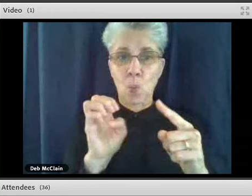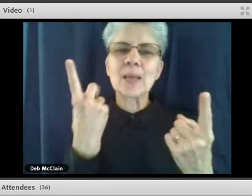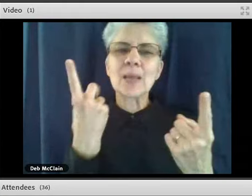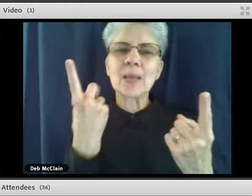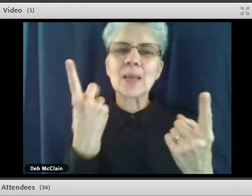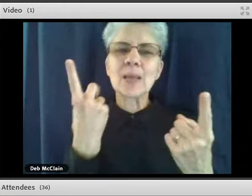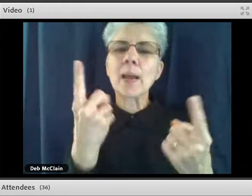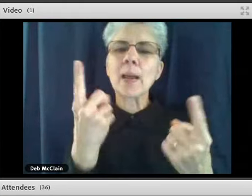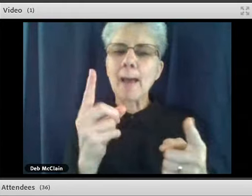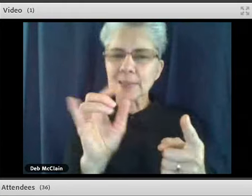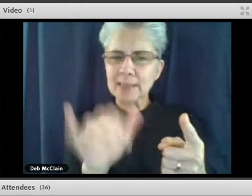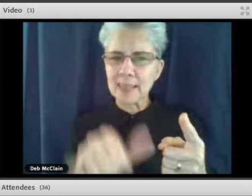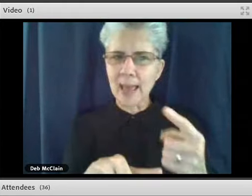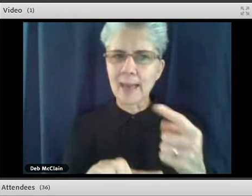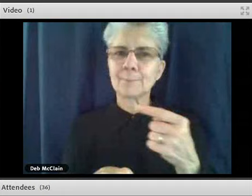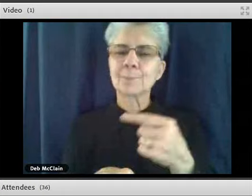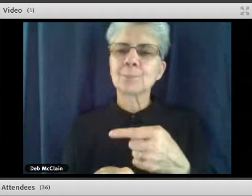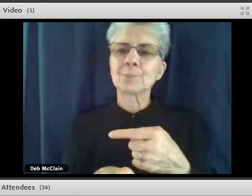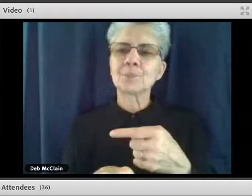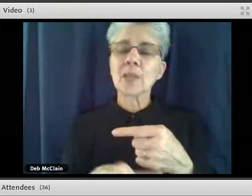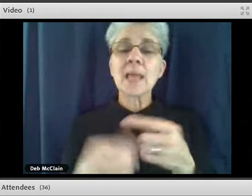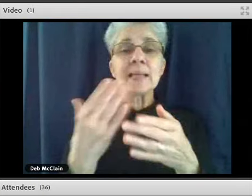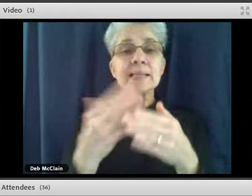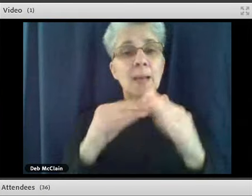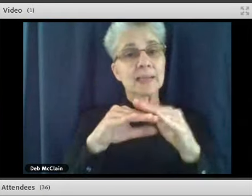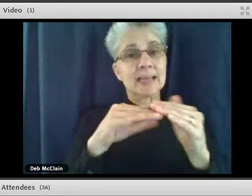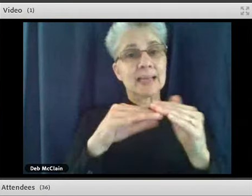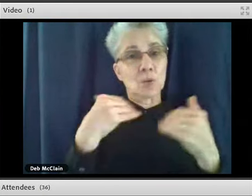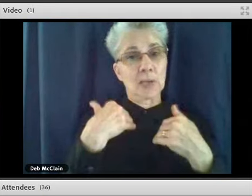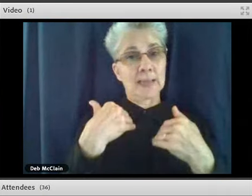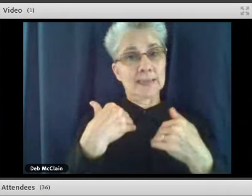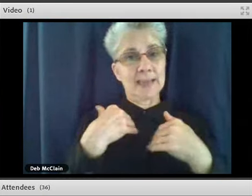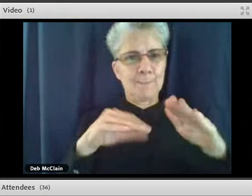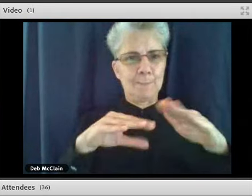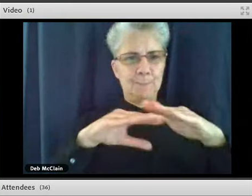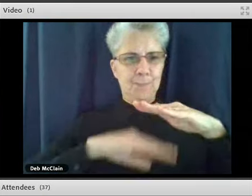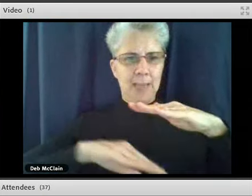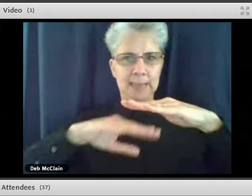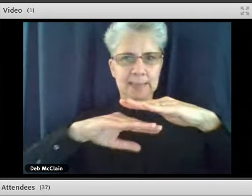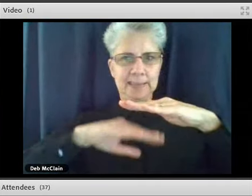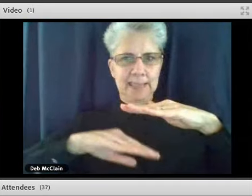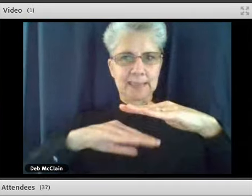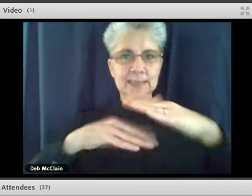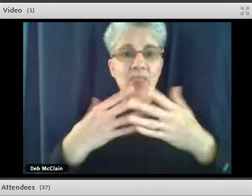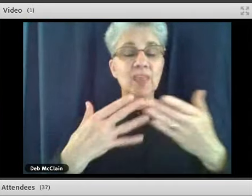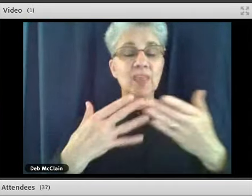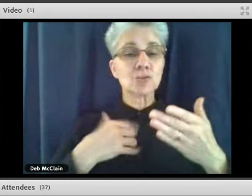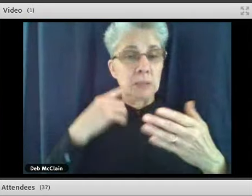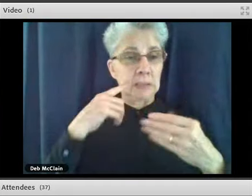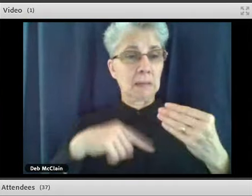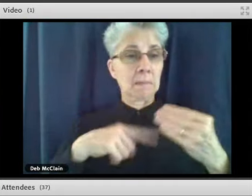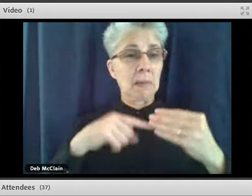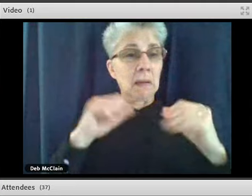and try to listen to your webpage, and see what happens. So, some accessible content basics.